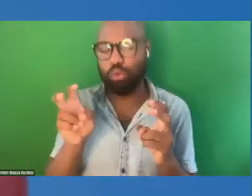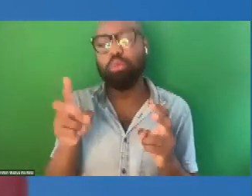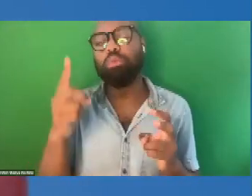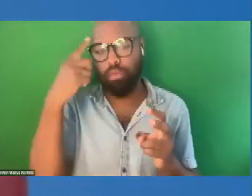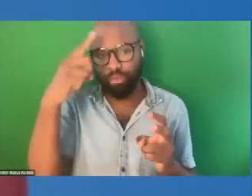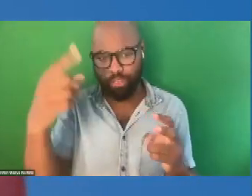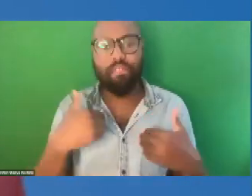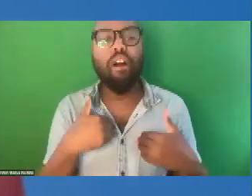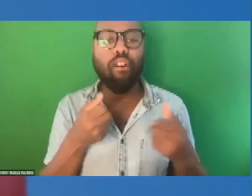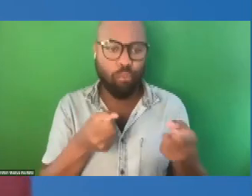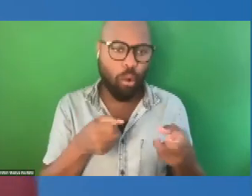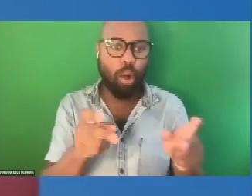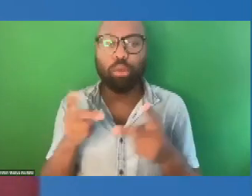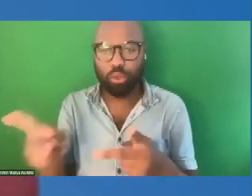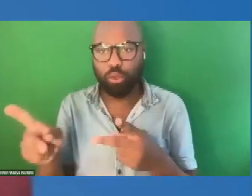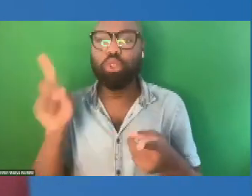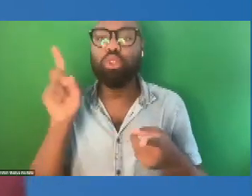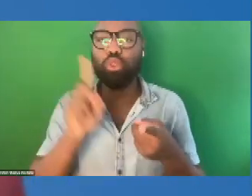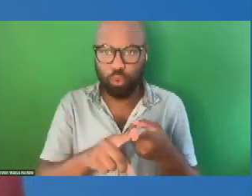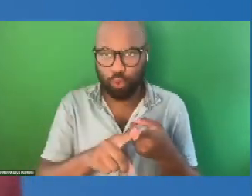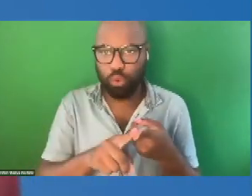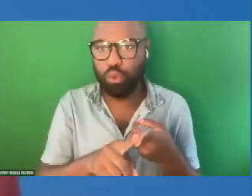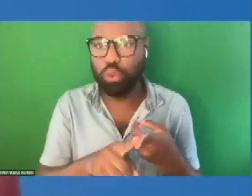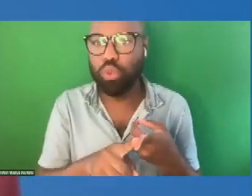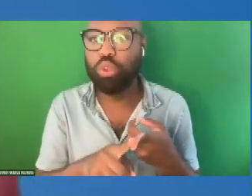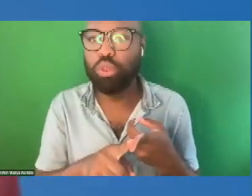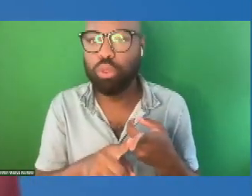to chip away at institutional biases and